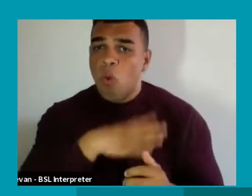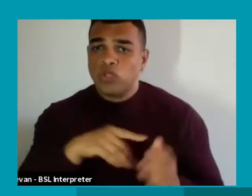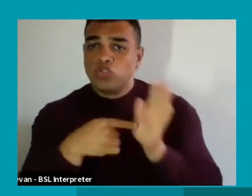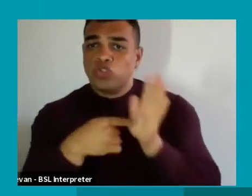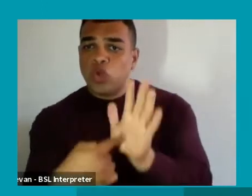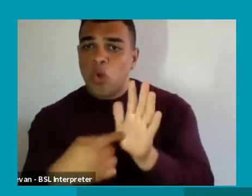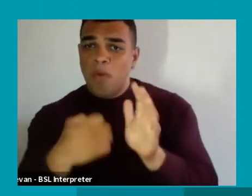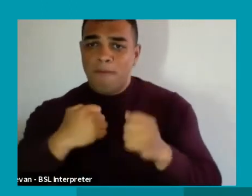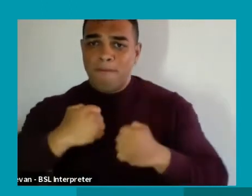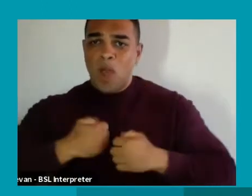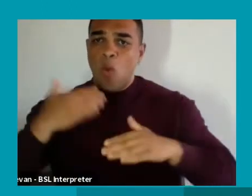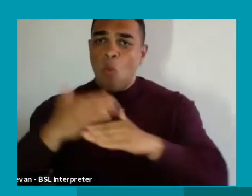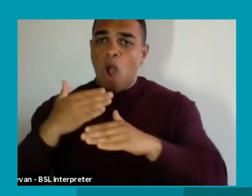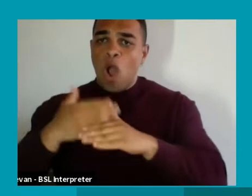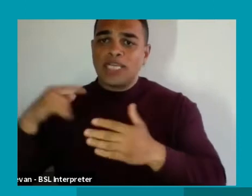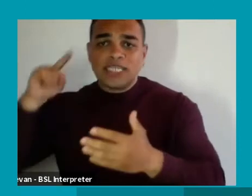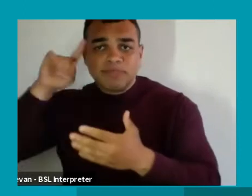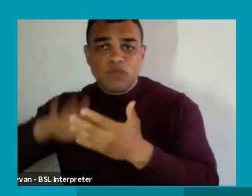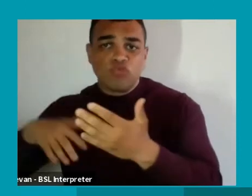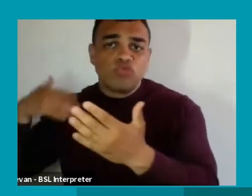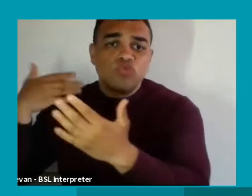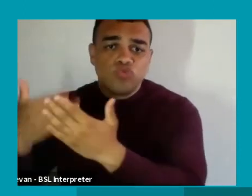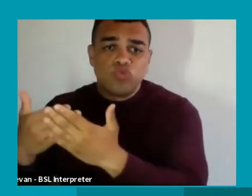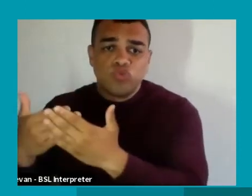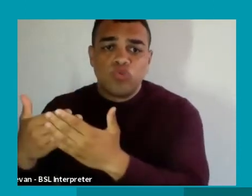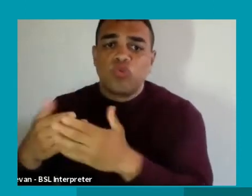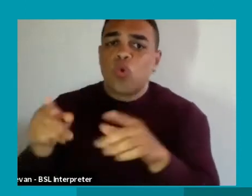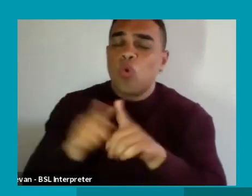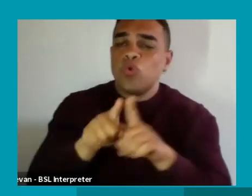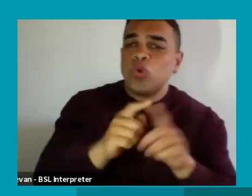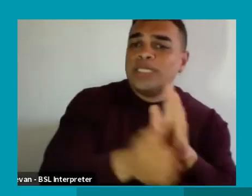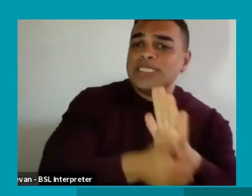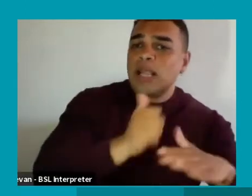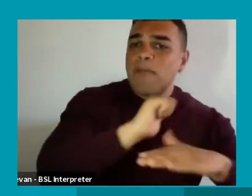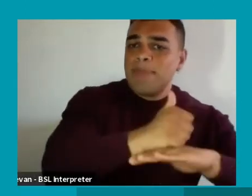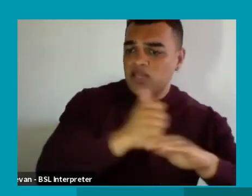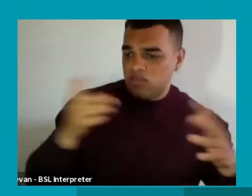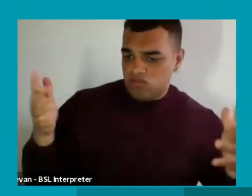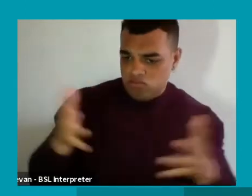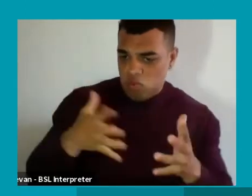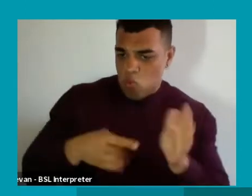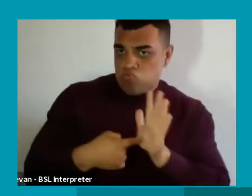Uhm, the only difference with this type of CV format is it can be only downside is is that it can